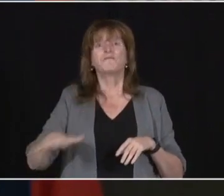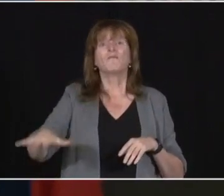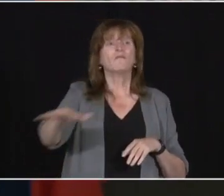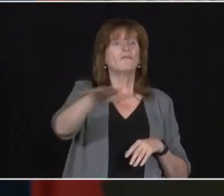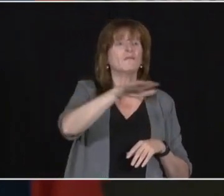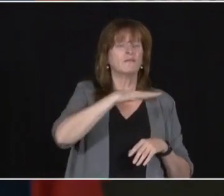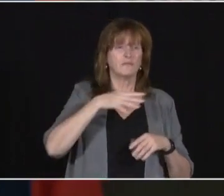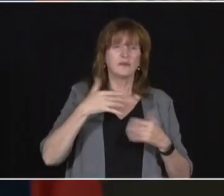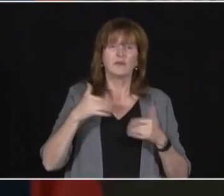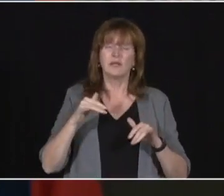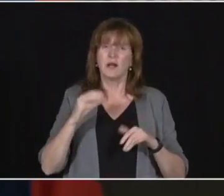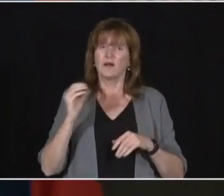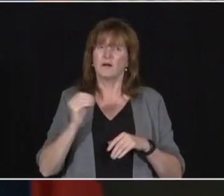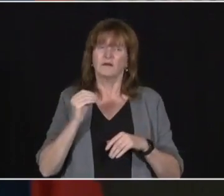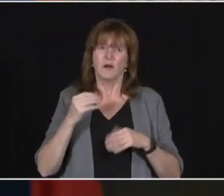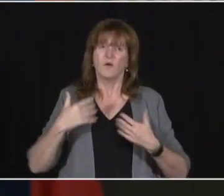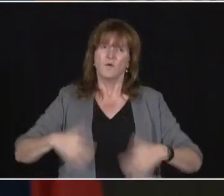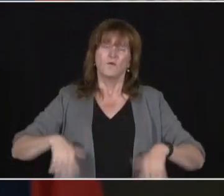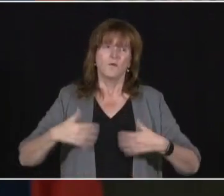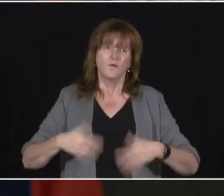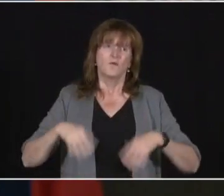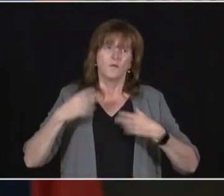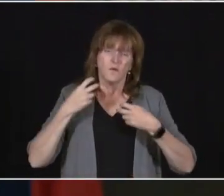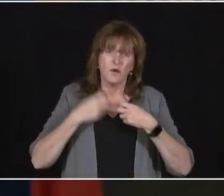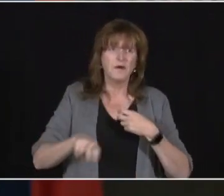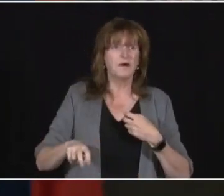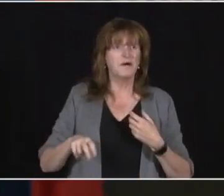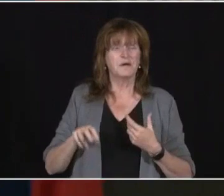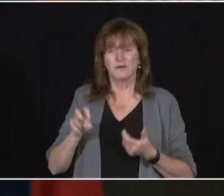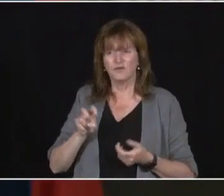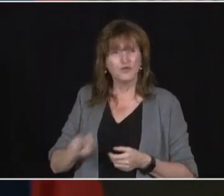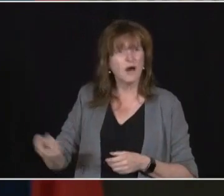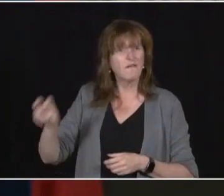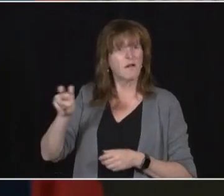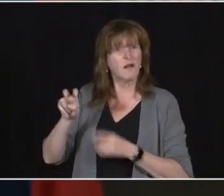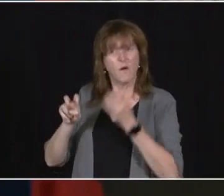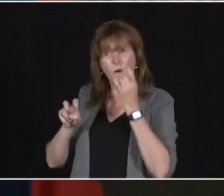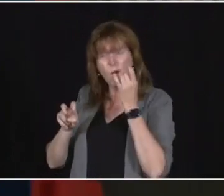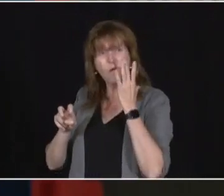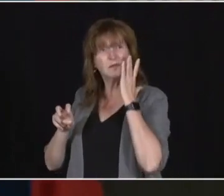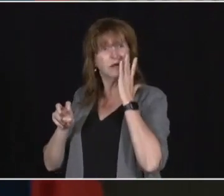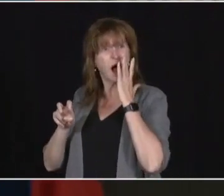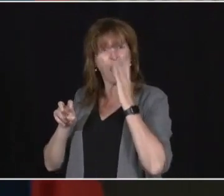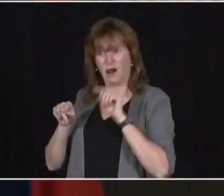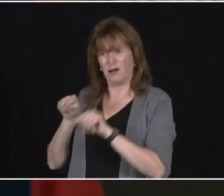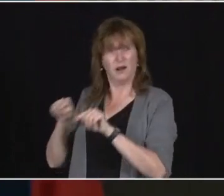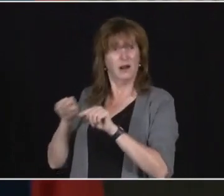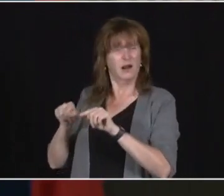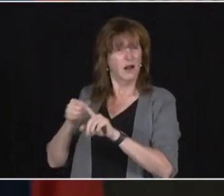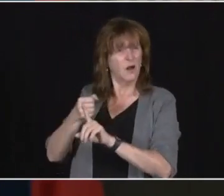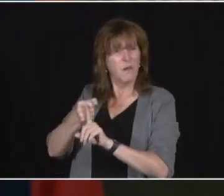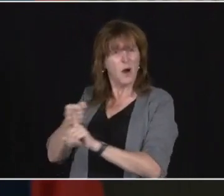The hospitality sector has been particularly hit very hard. Unite here local 75 which represents worker in